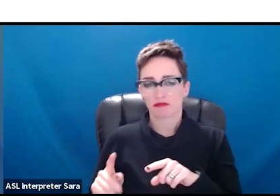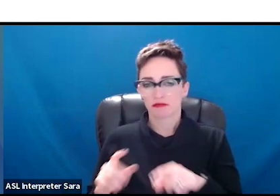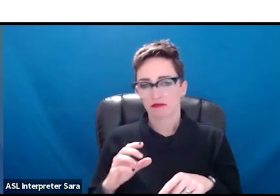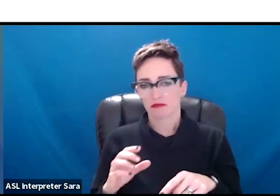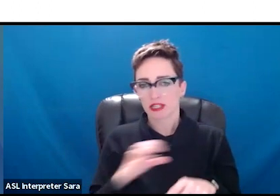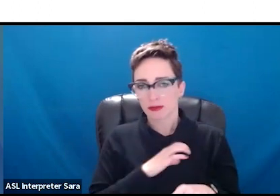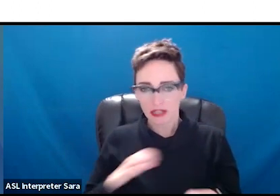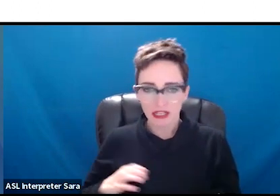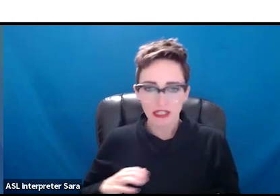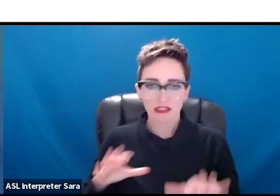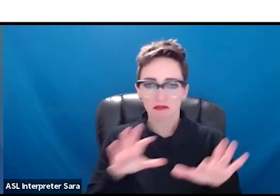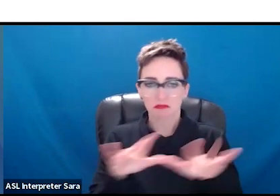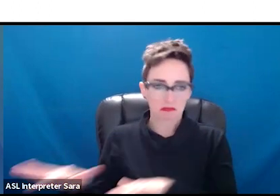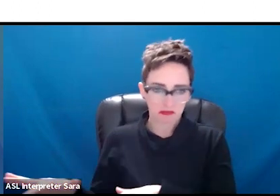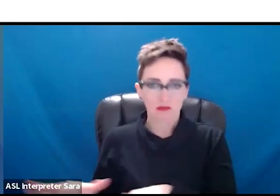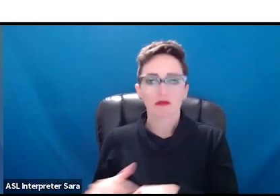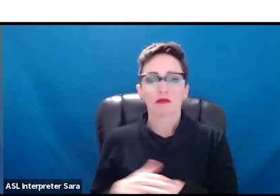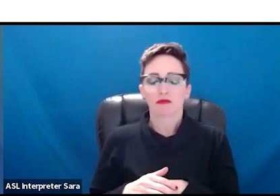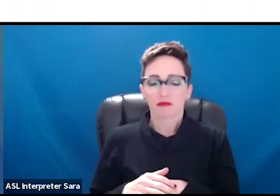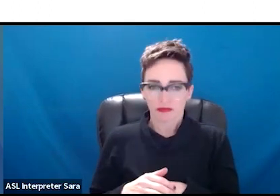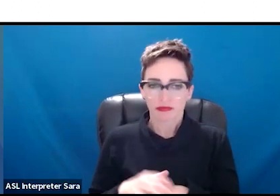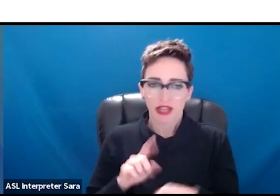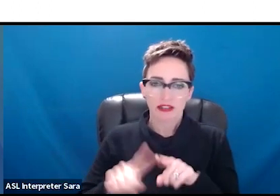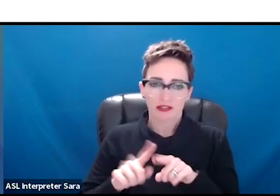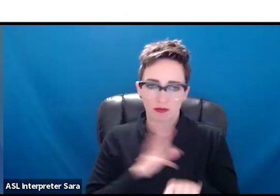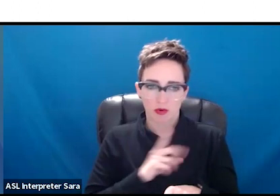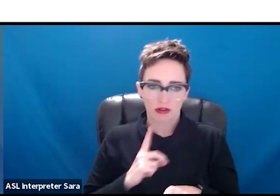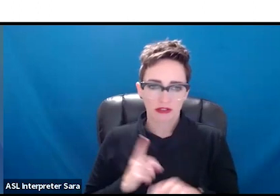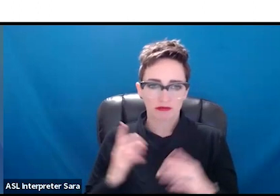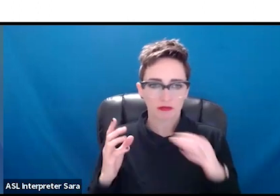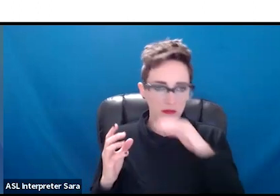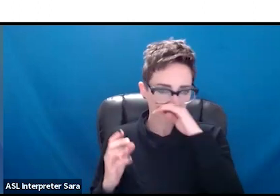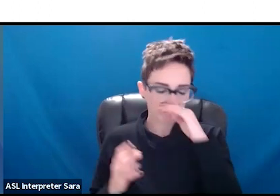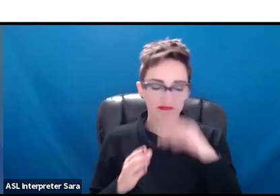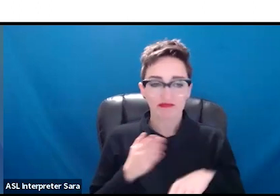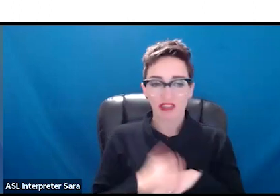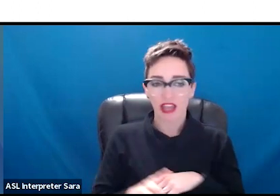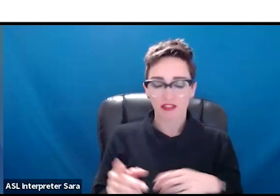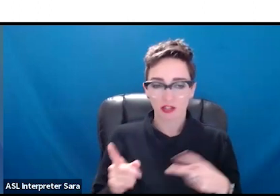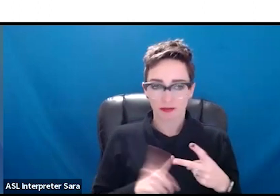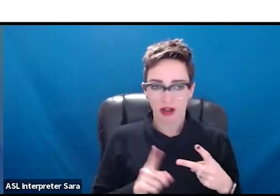for a variety of governing boards. Following Monica, we will hear from Dr. Brian Hepburn.